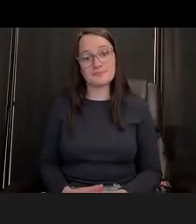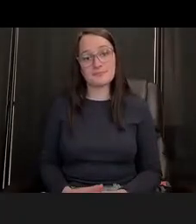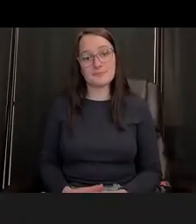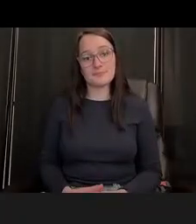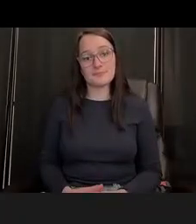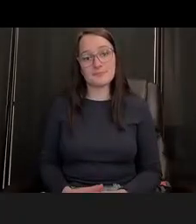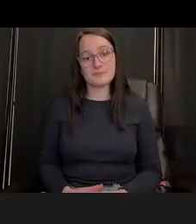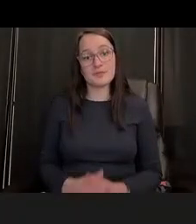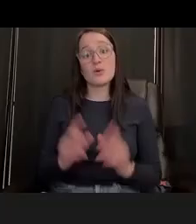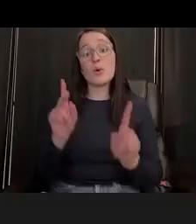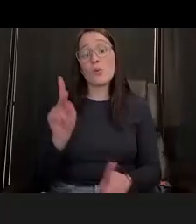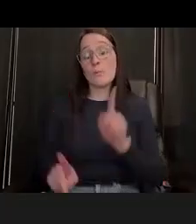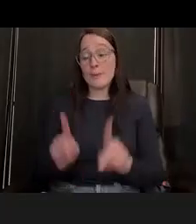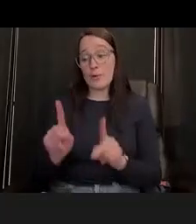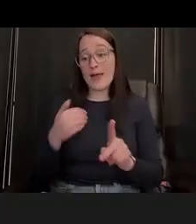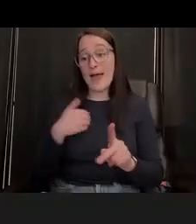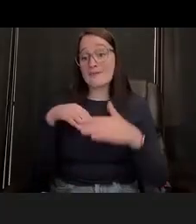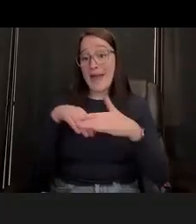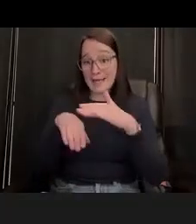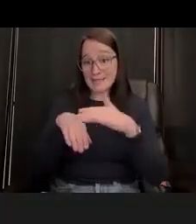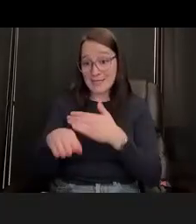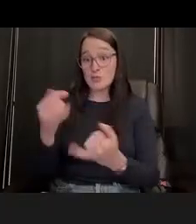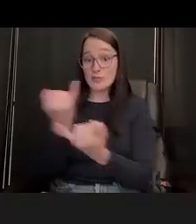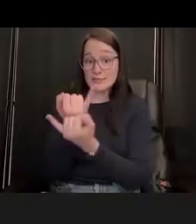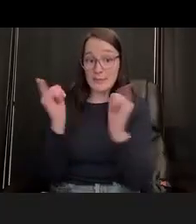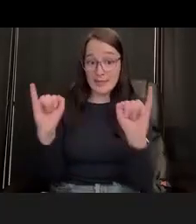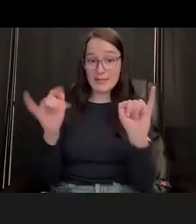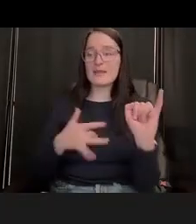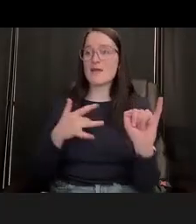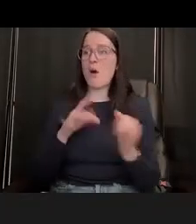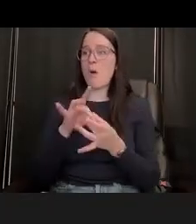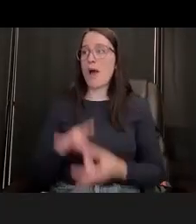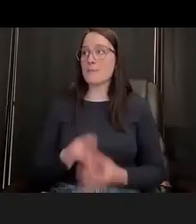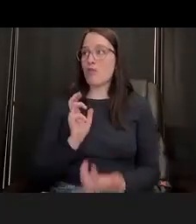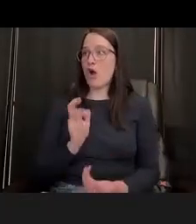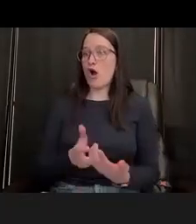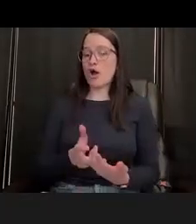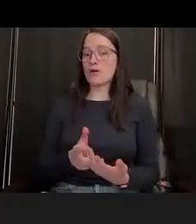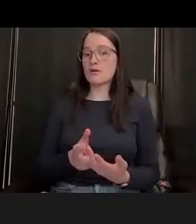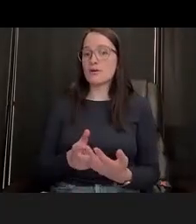don't just do their job they belong and then they join in in conversations they build relationships